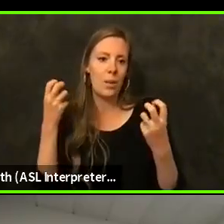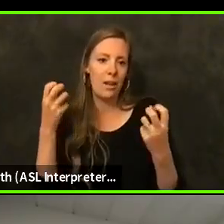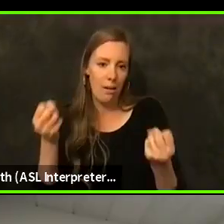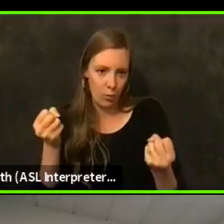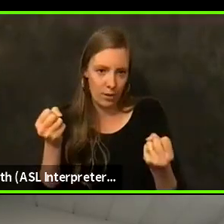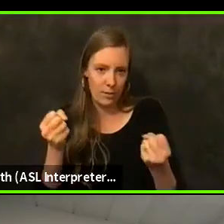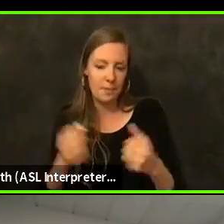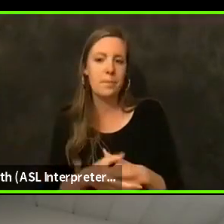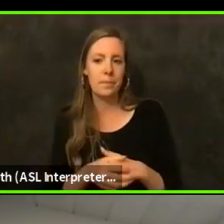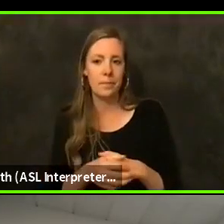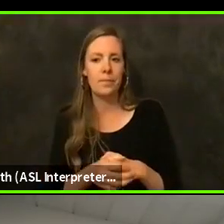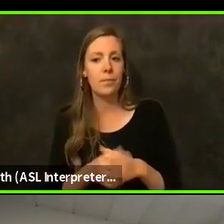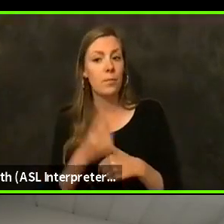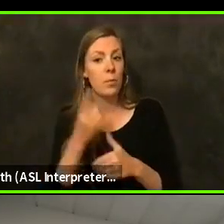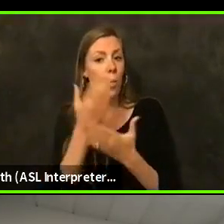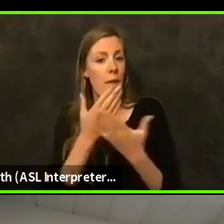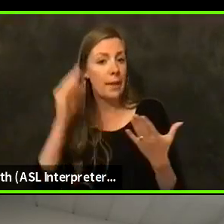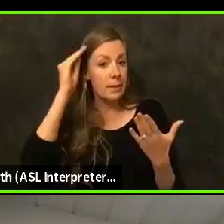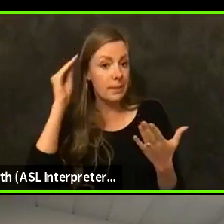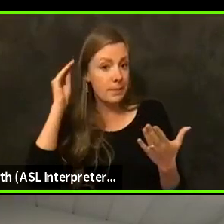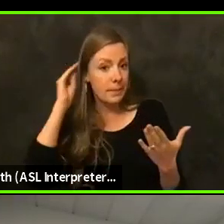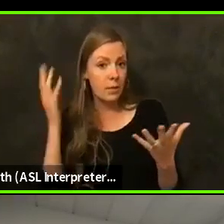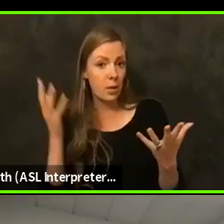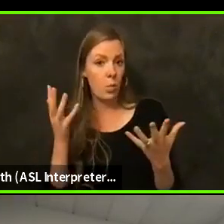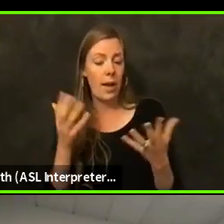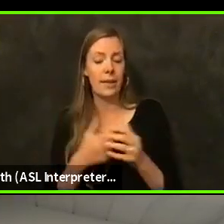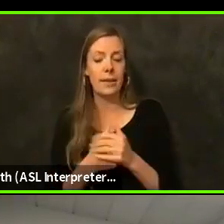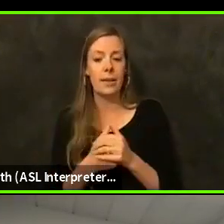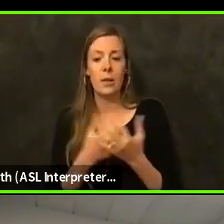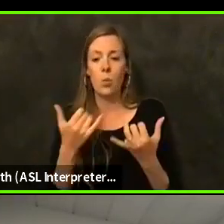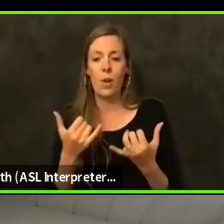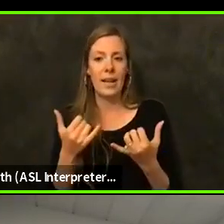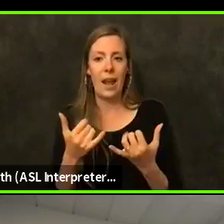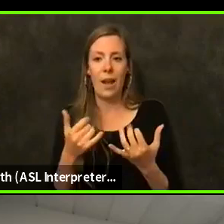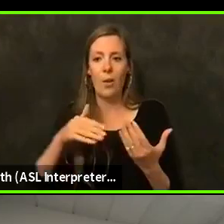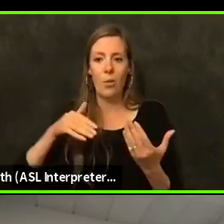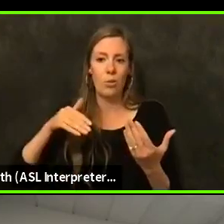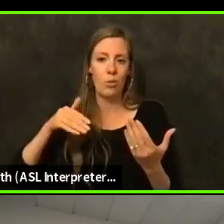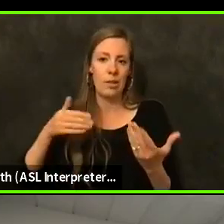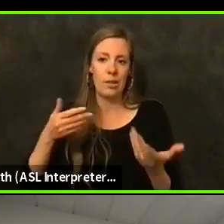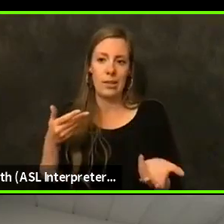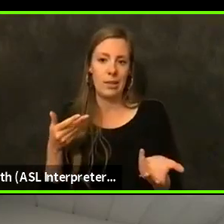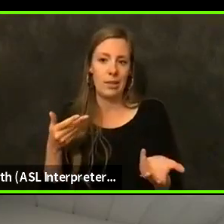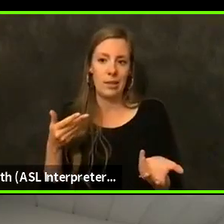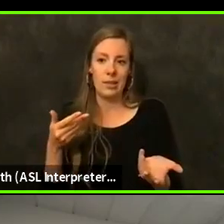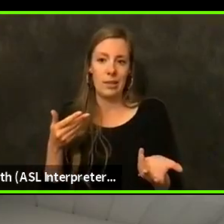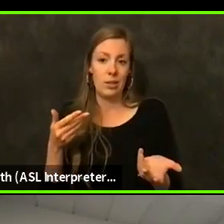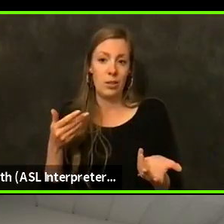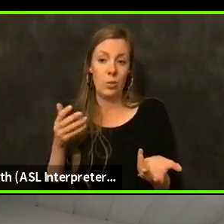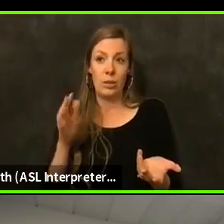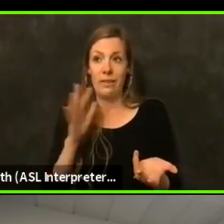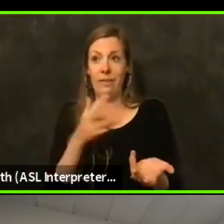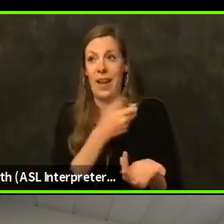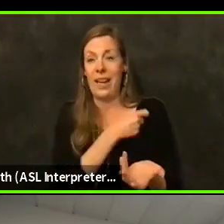And one of thing to keep in mind is at this point, we have vaccinated somewhere in the range of about eight